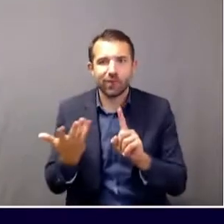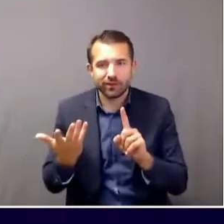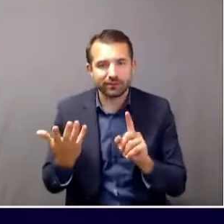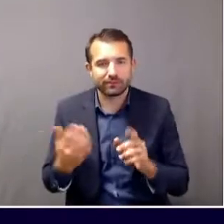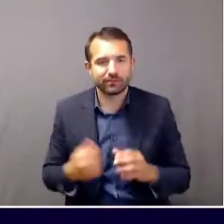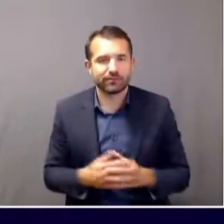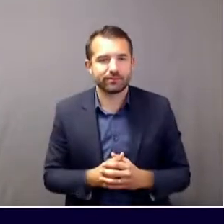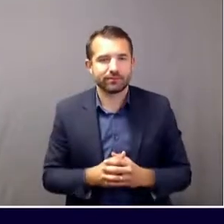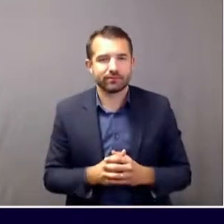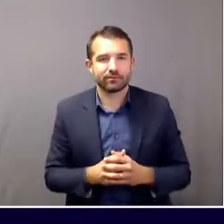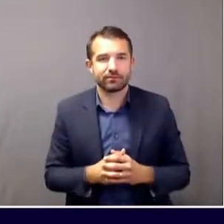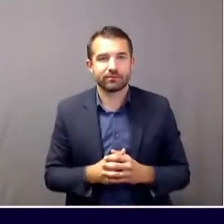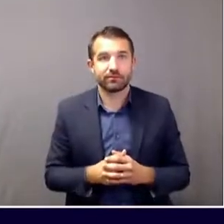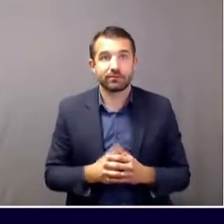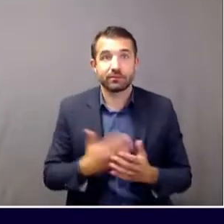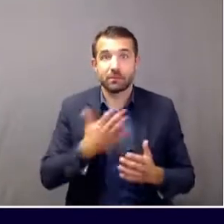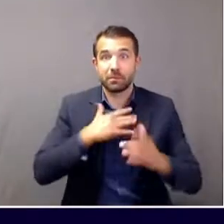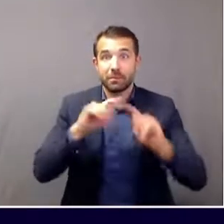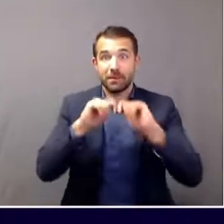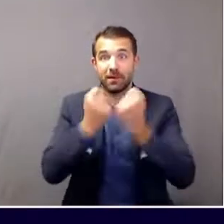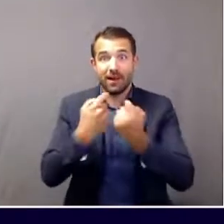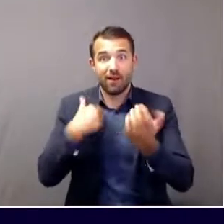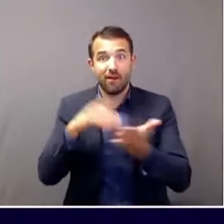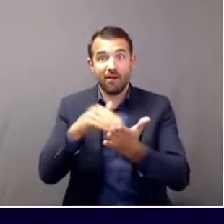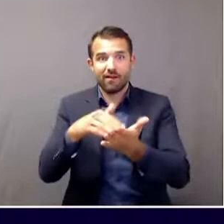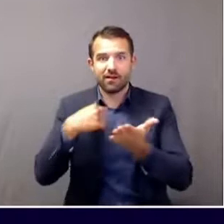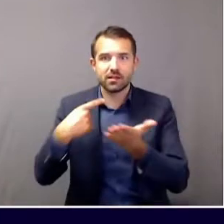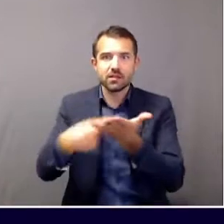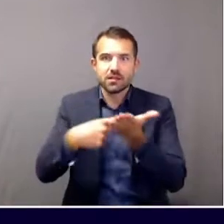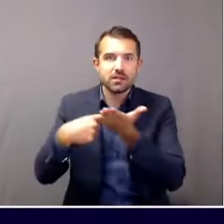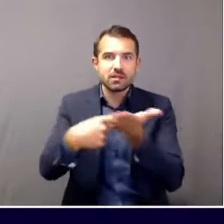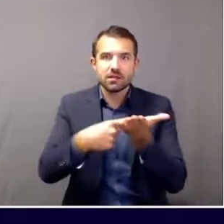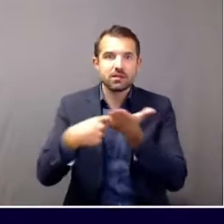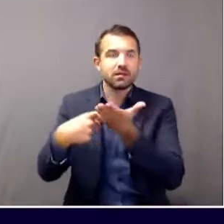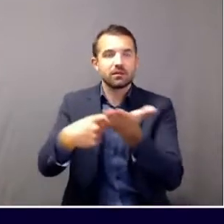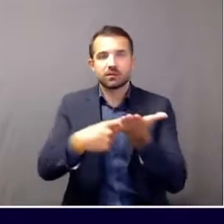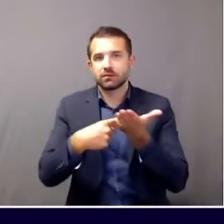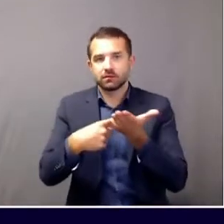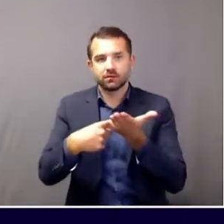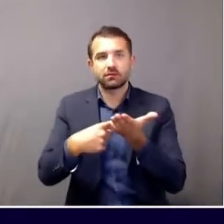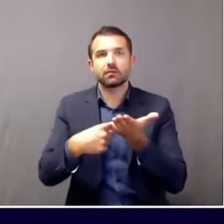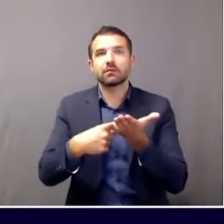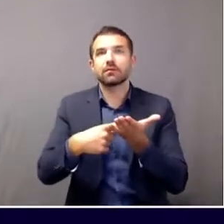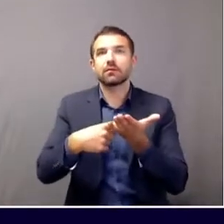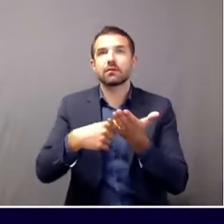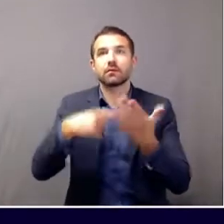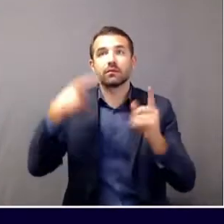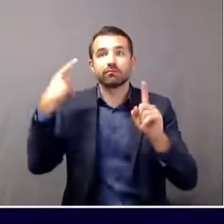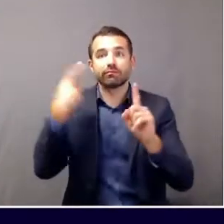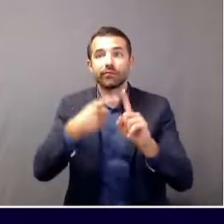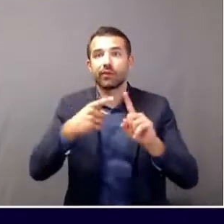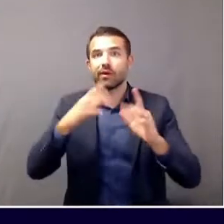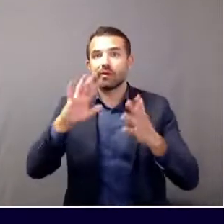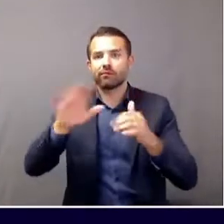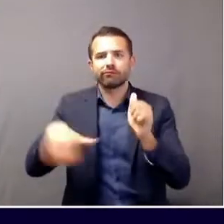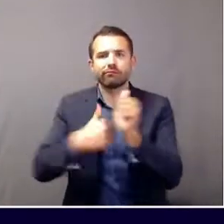team and I talk about that I bear in mind is what the denominators are of some of